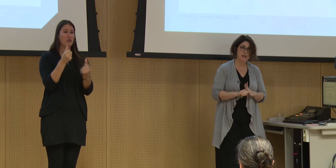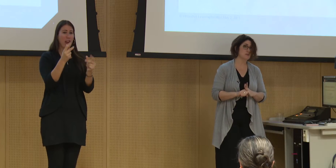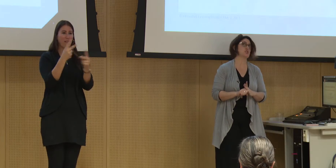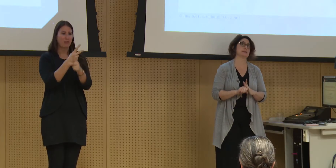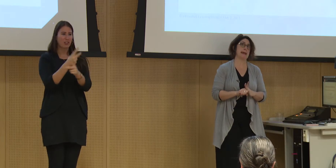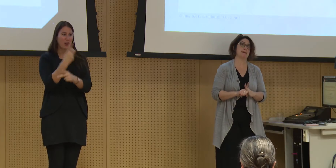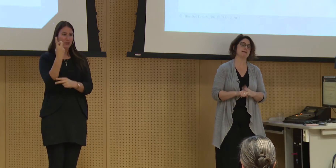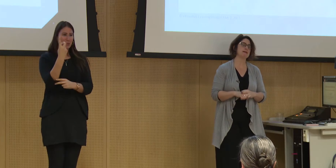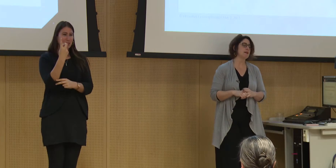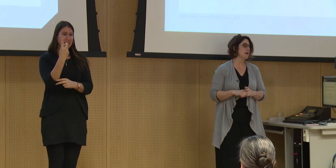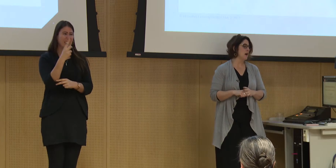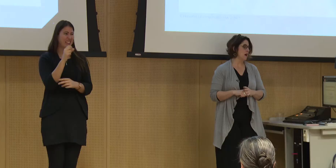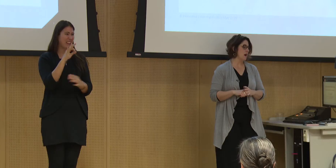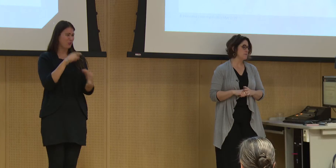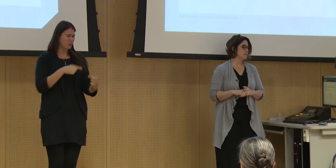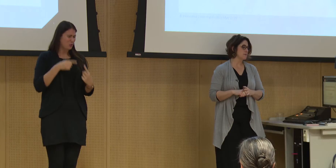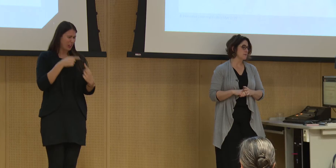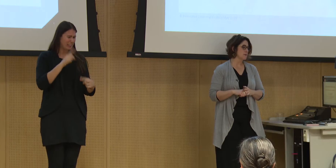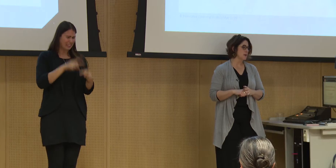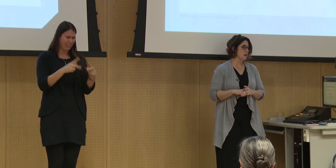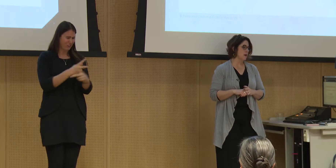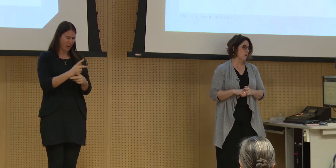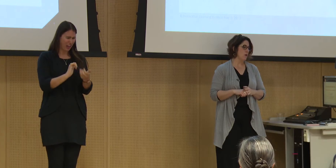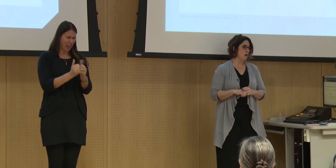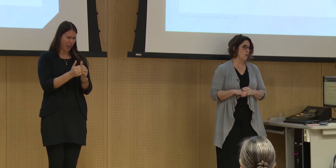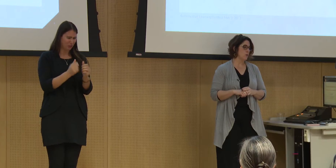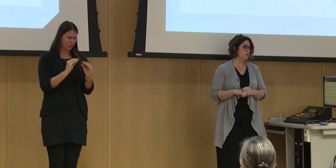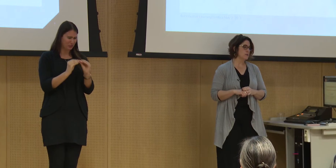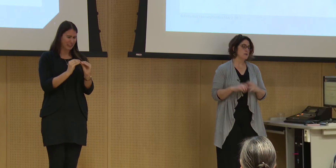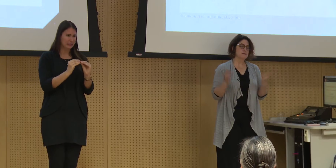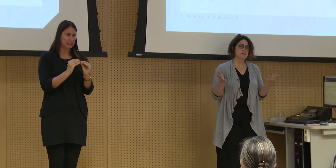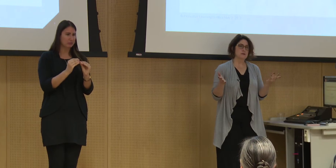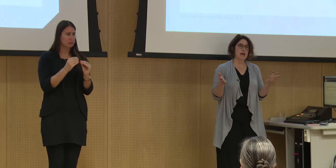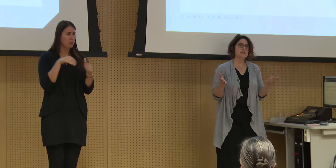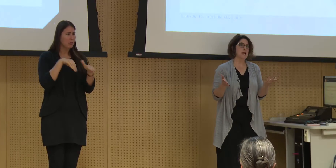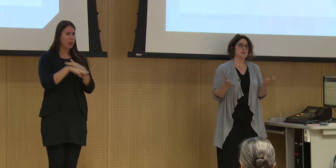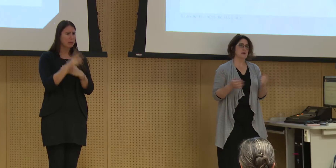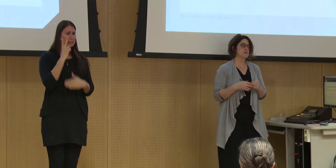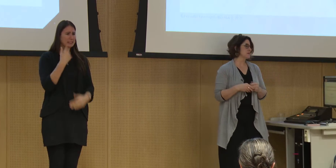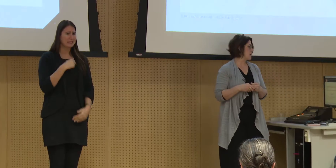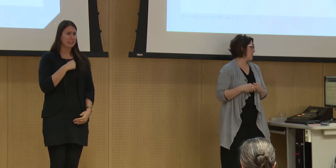and you just can't, contact us.